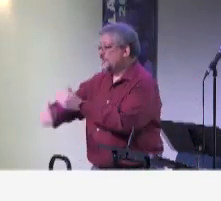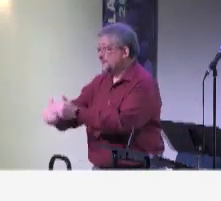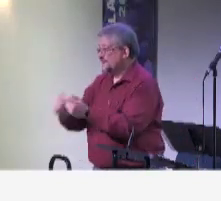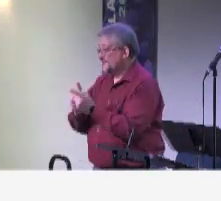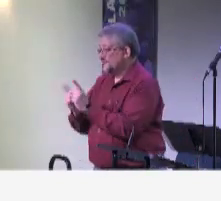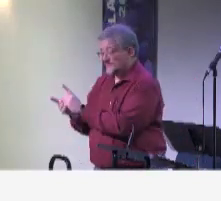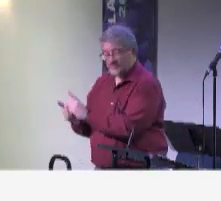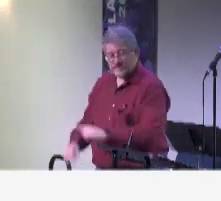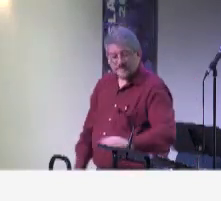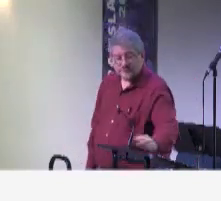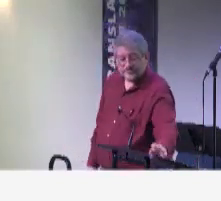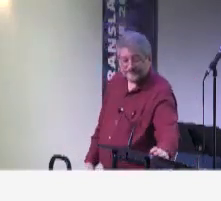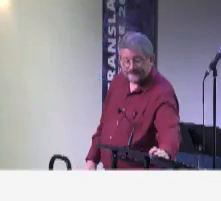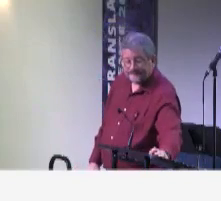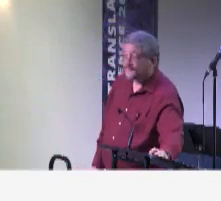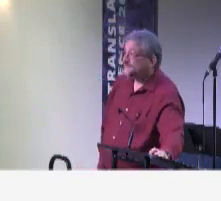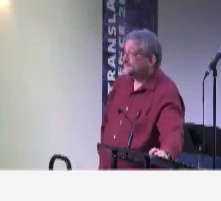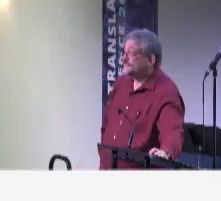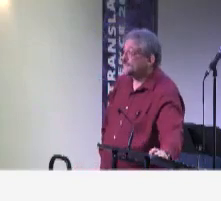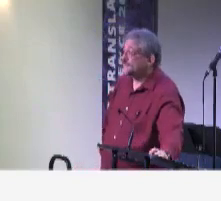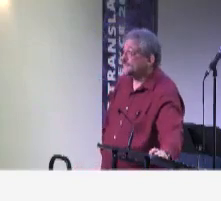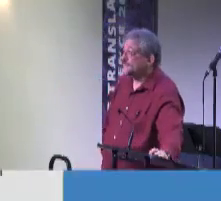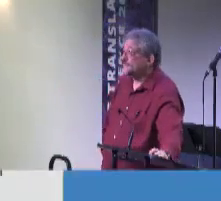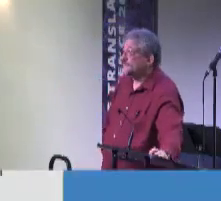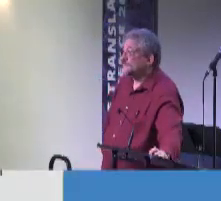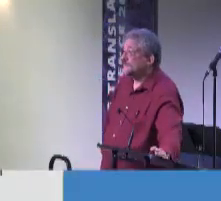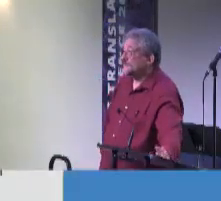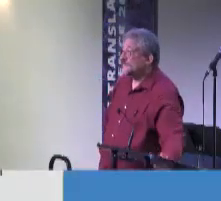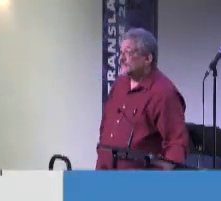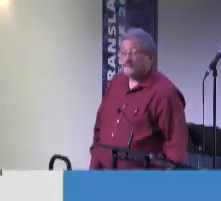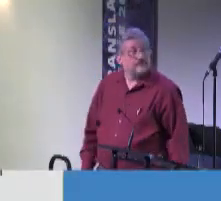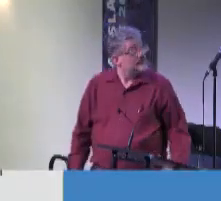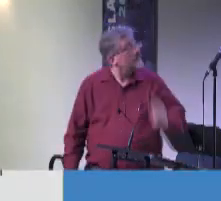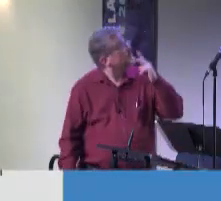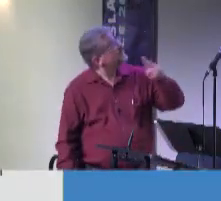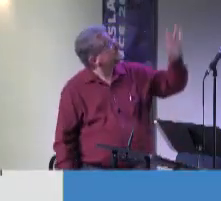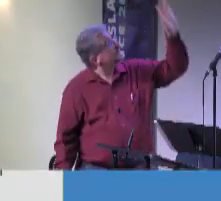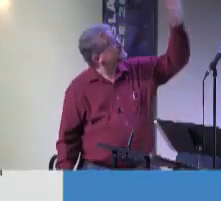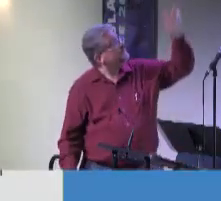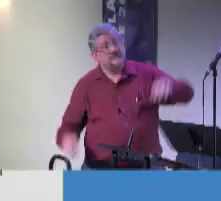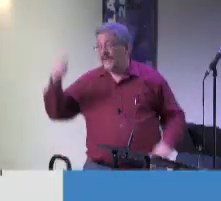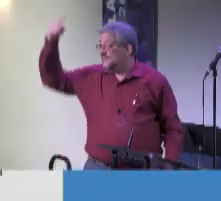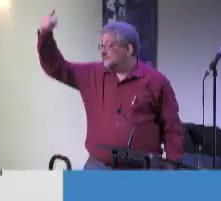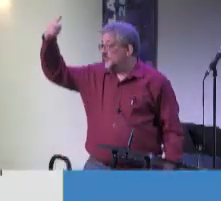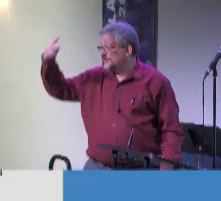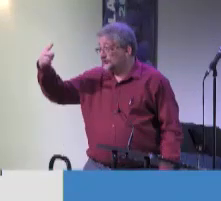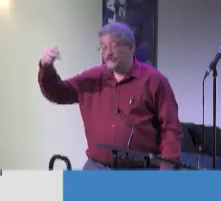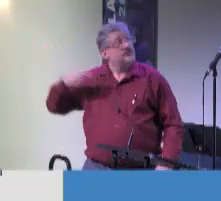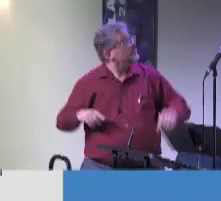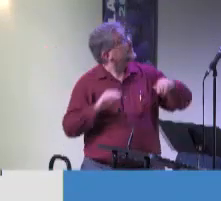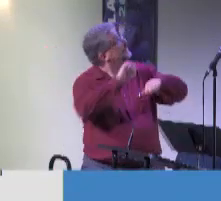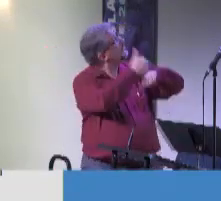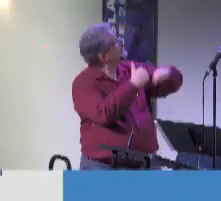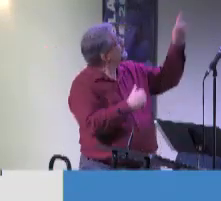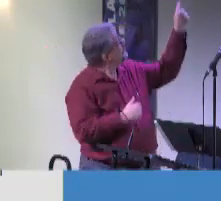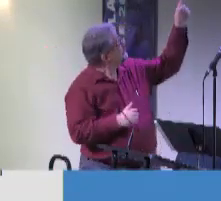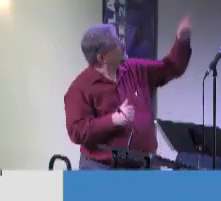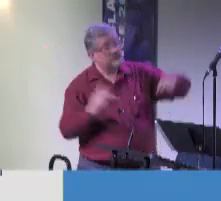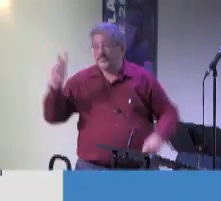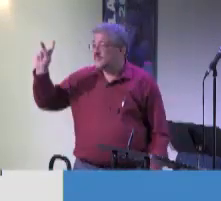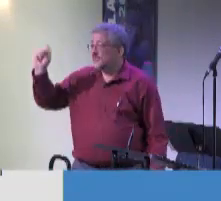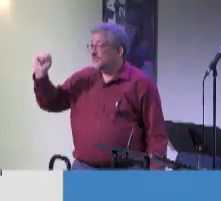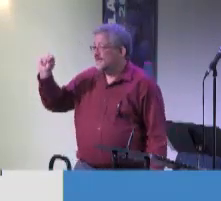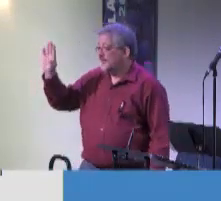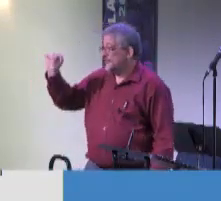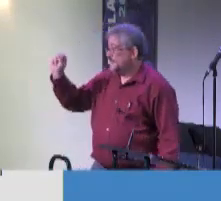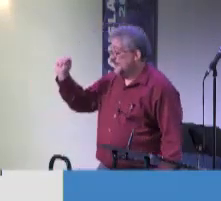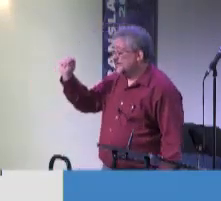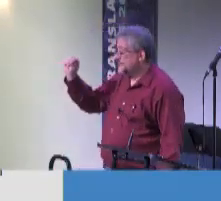We do have a way for you to track the plan in progress. Using this project management tool. You'll see the one and 2 lines above.